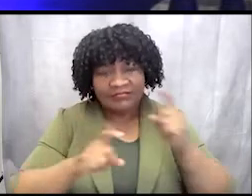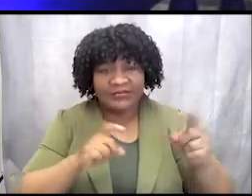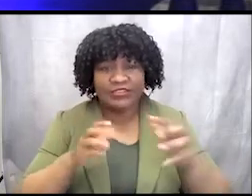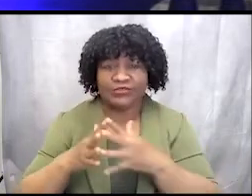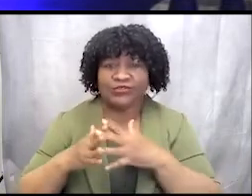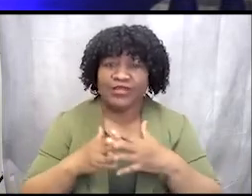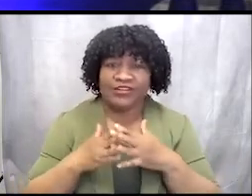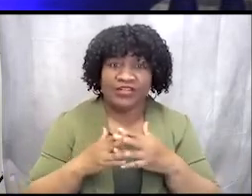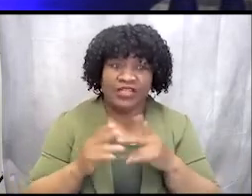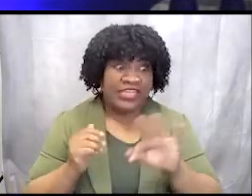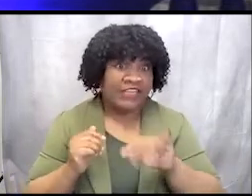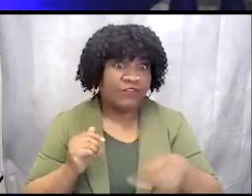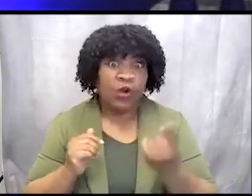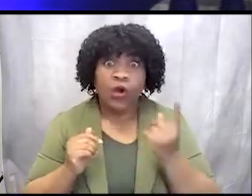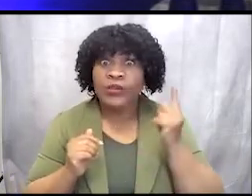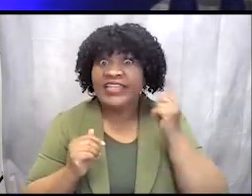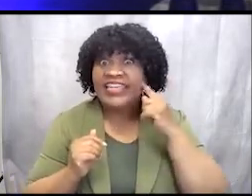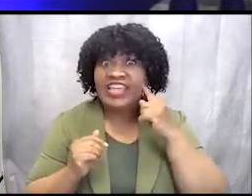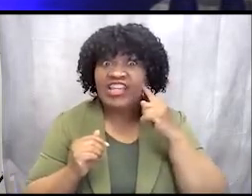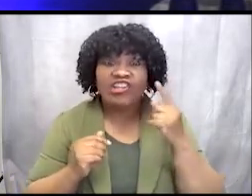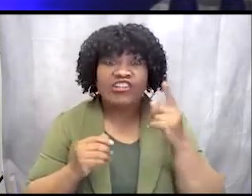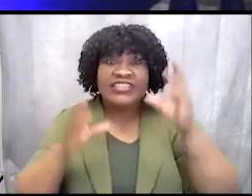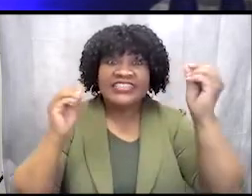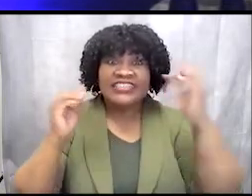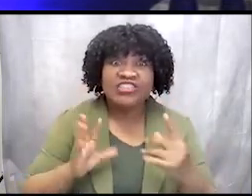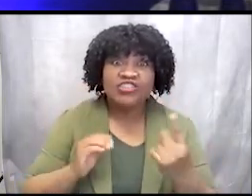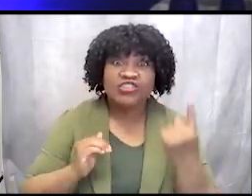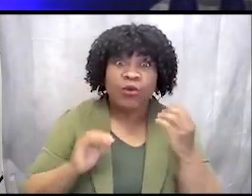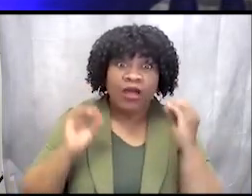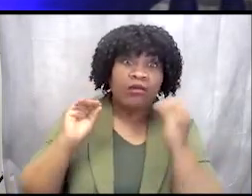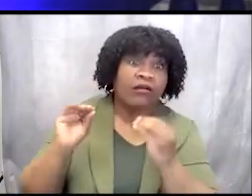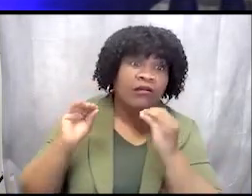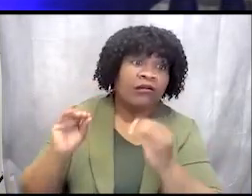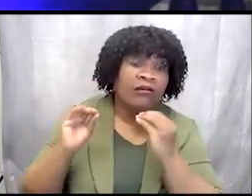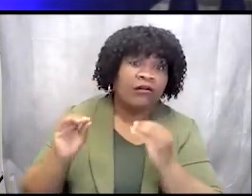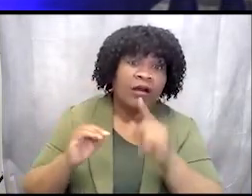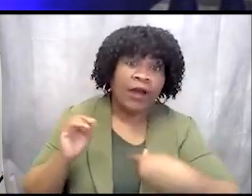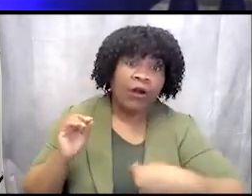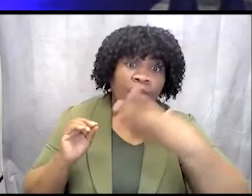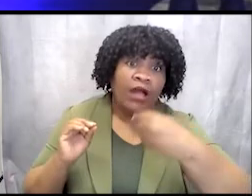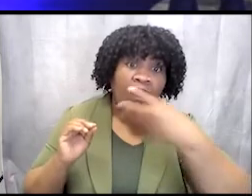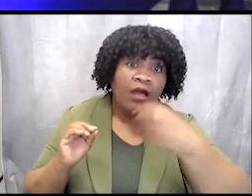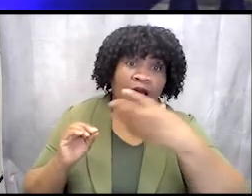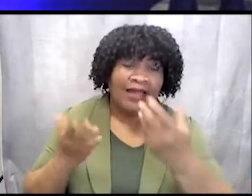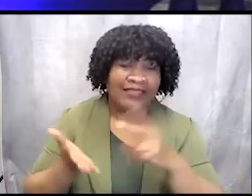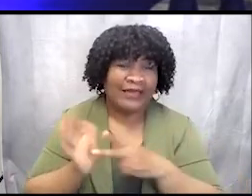But if the only thing you hear about is through one particular prism, how educated are you?